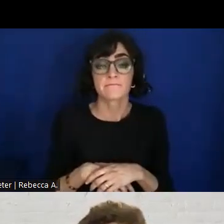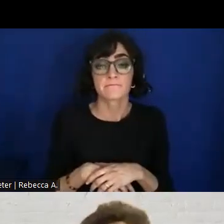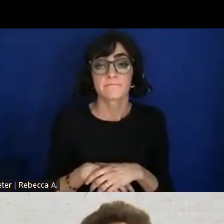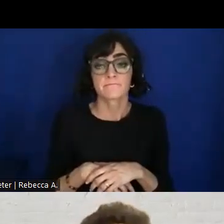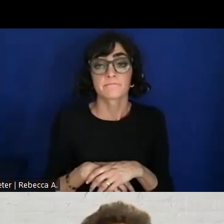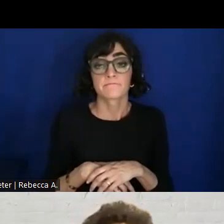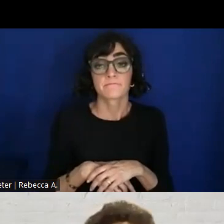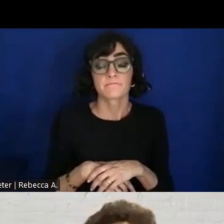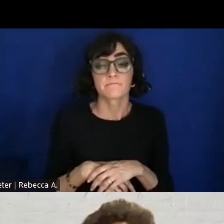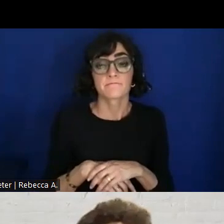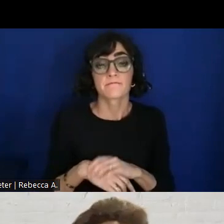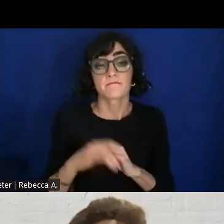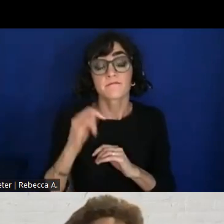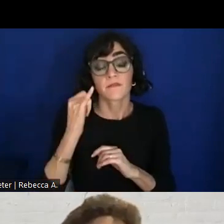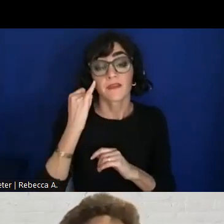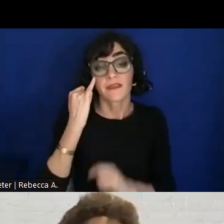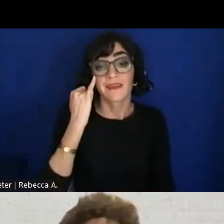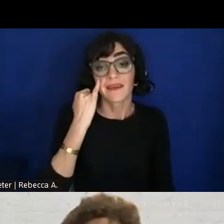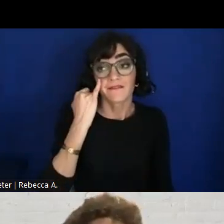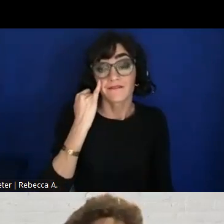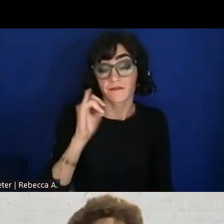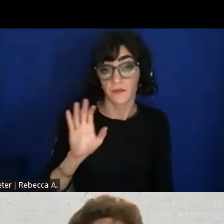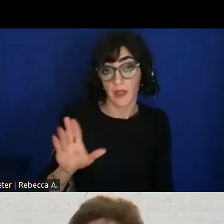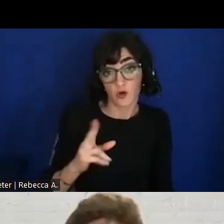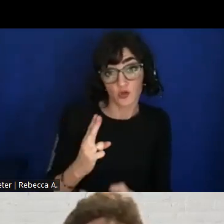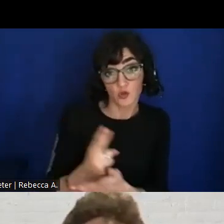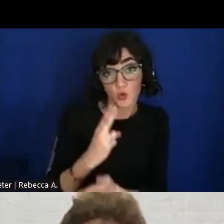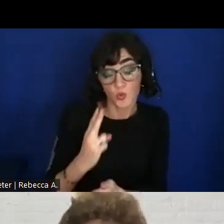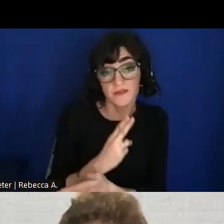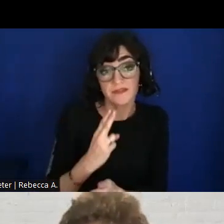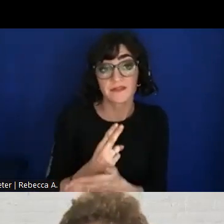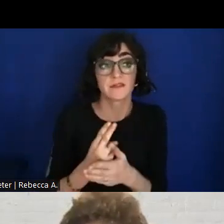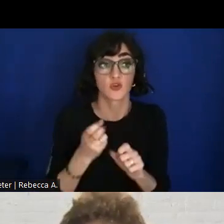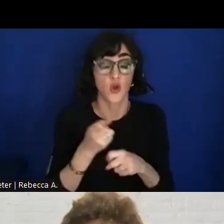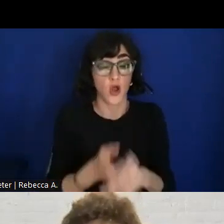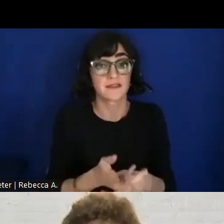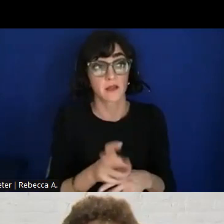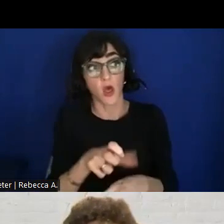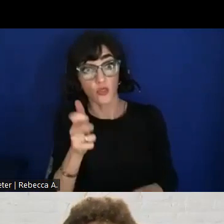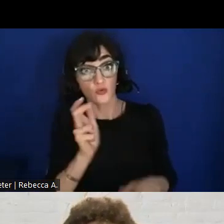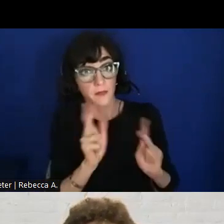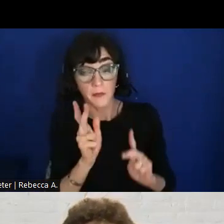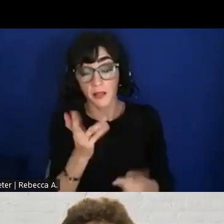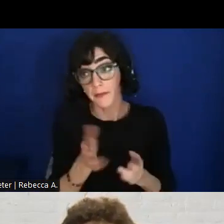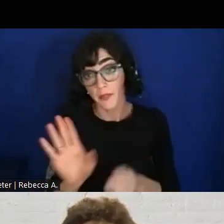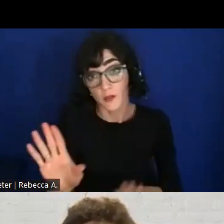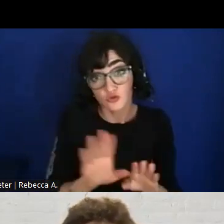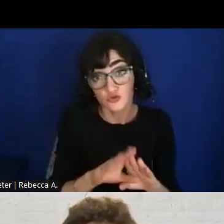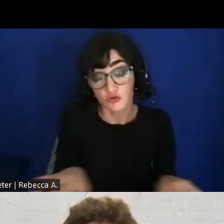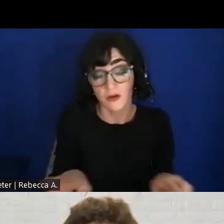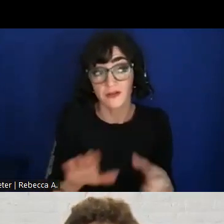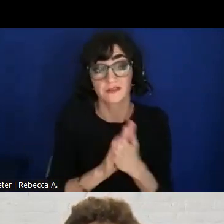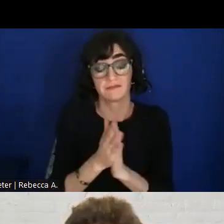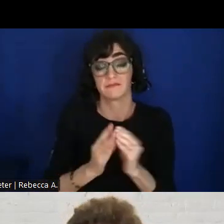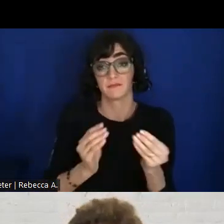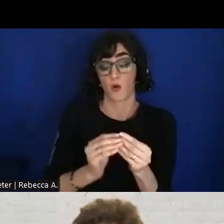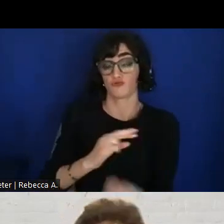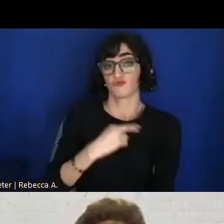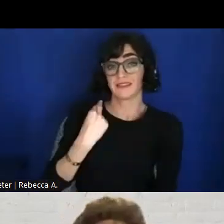is putting them or um others like their children at risk um this may involve steps people can